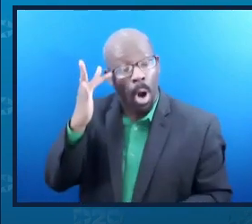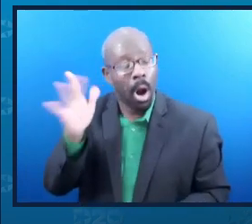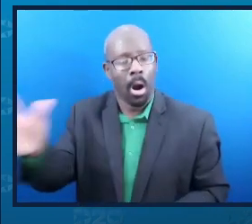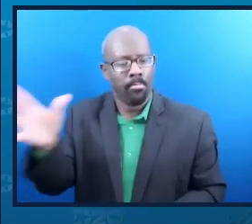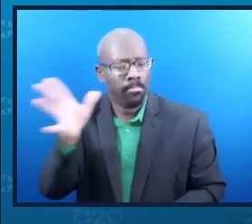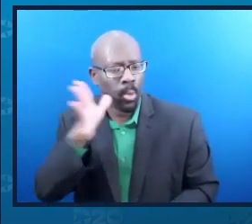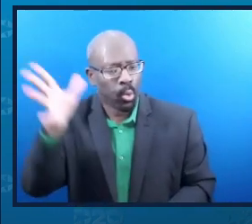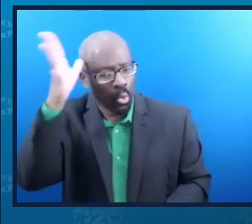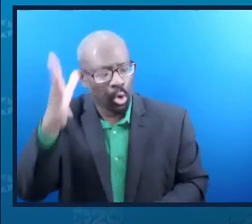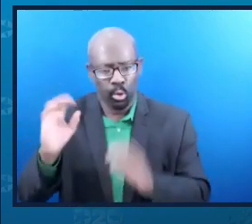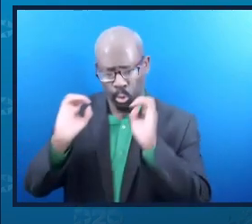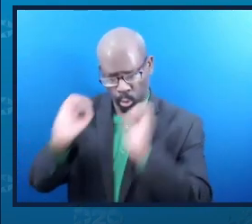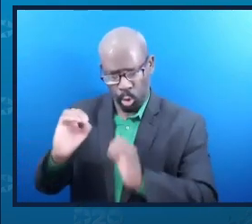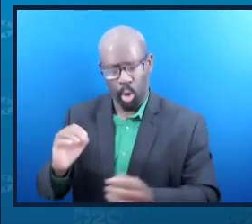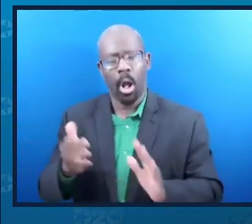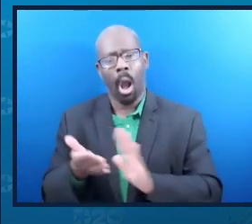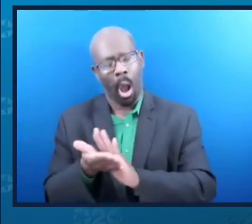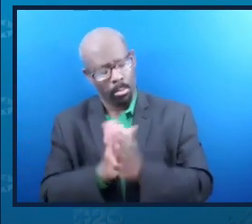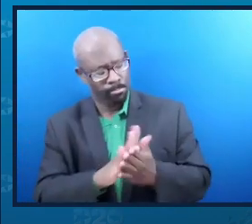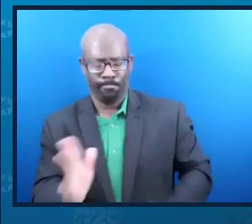TAUGHT HIM, NO ONE IS BETTER